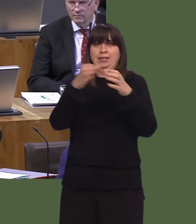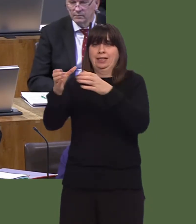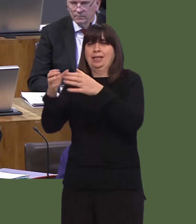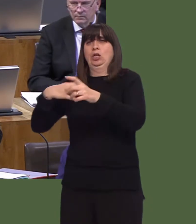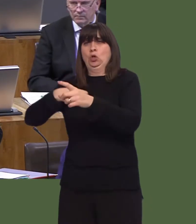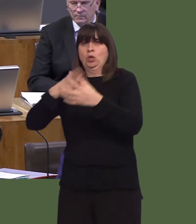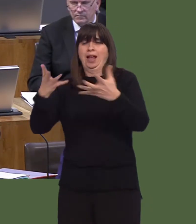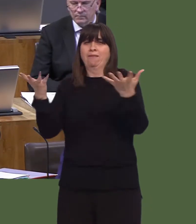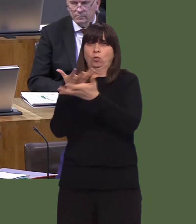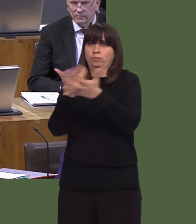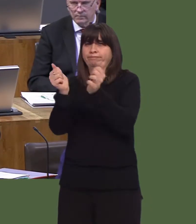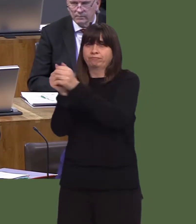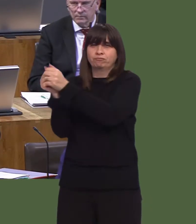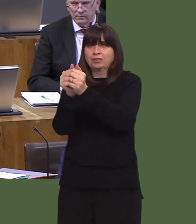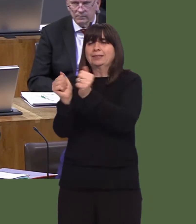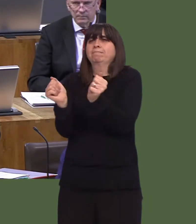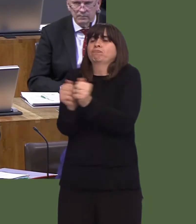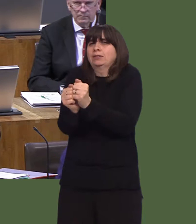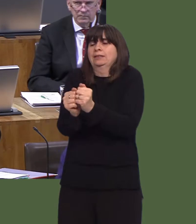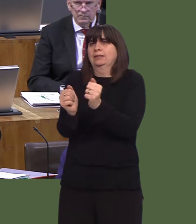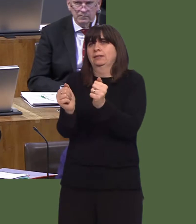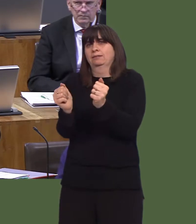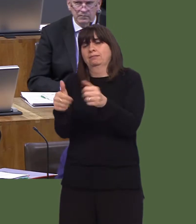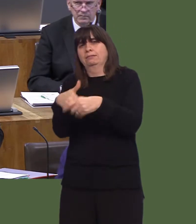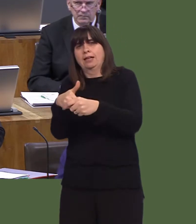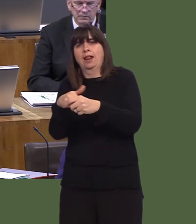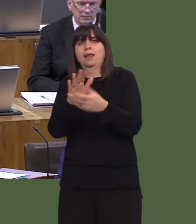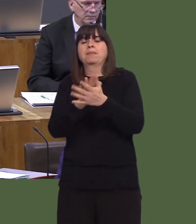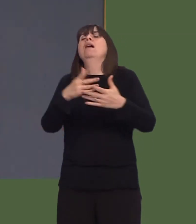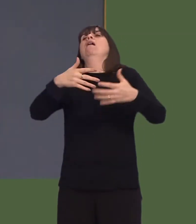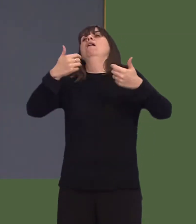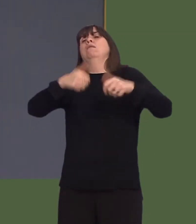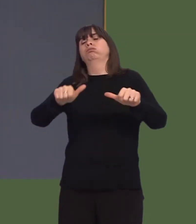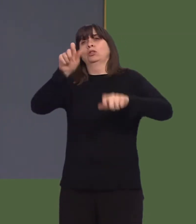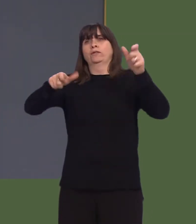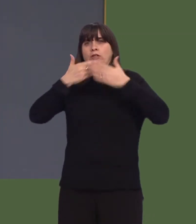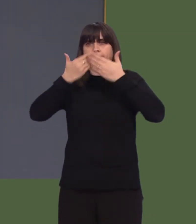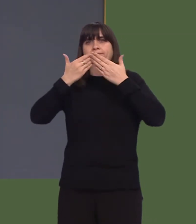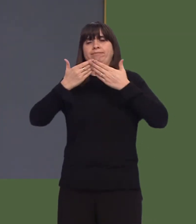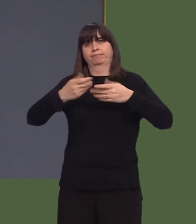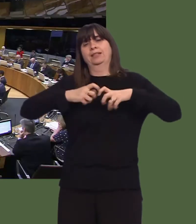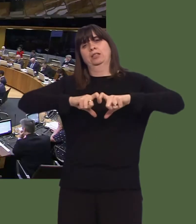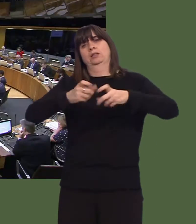unions, come to a settlement, which means that the students can carry on with their studies. Hefin David AM: 4.